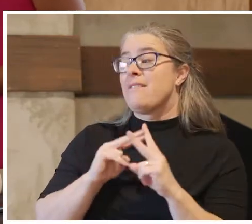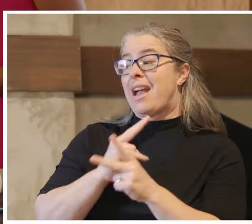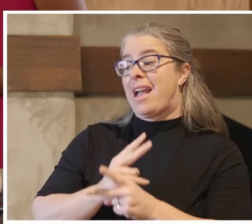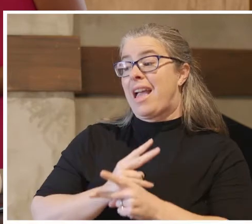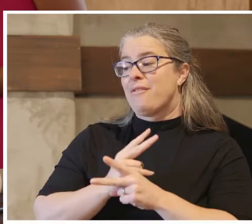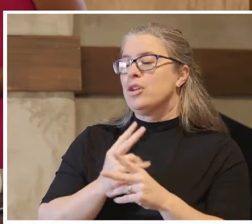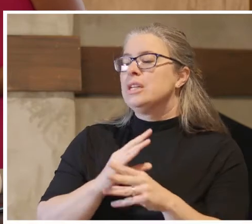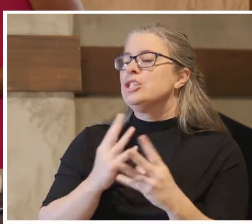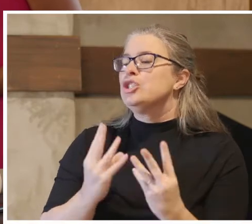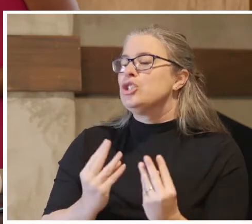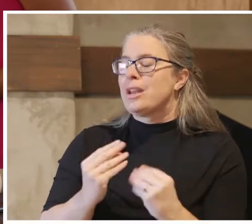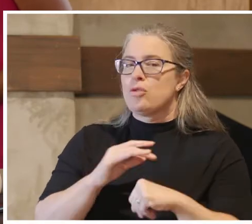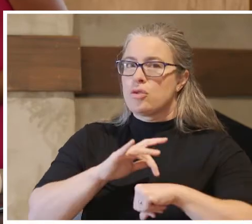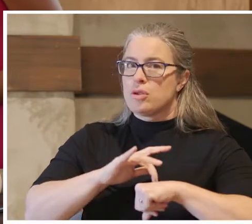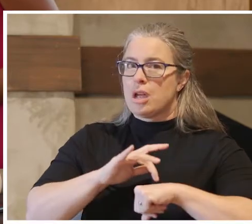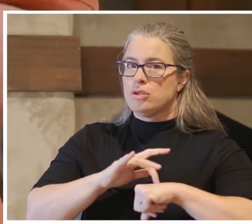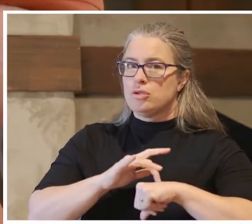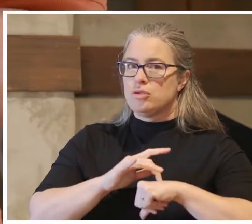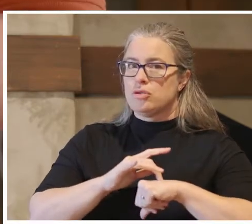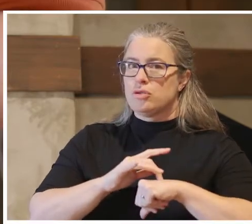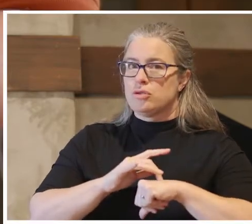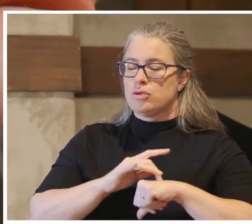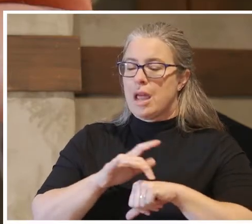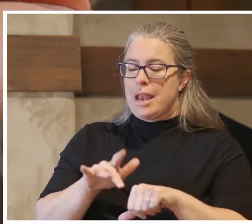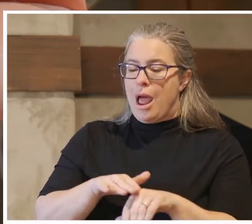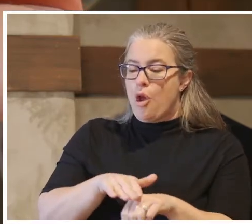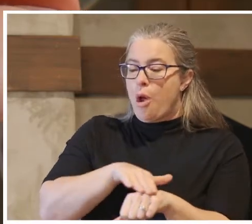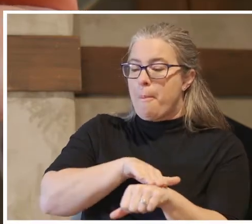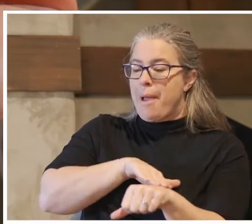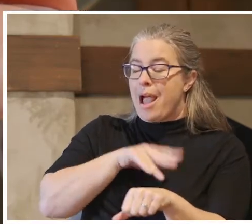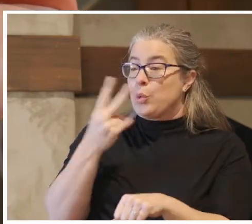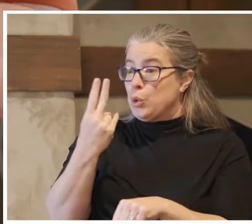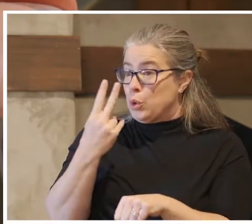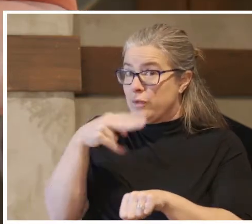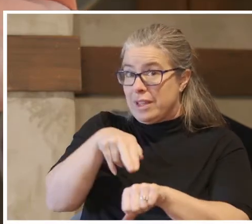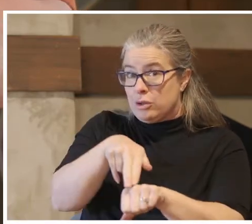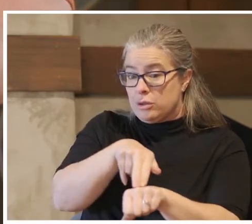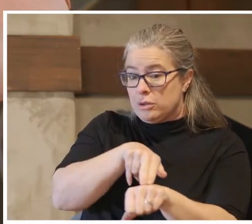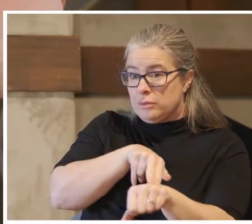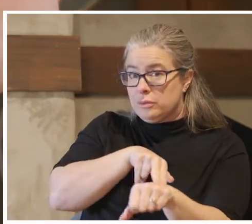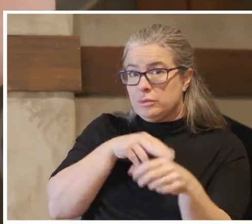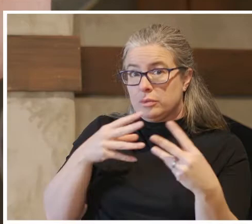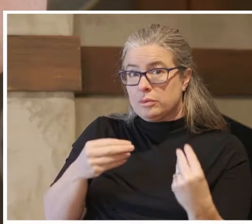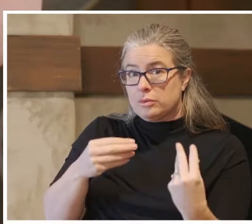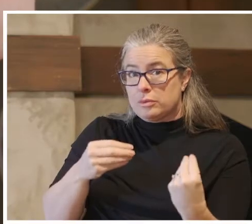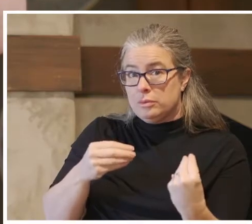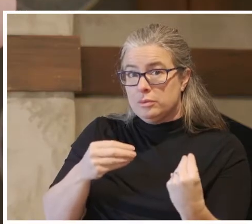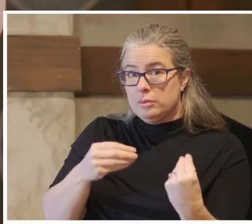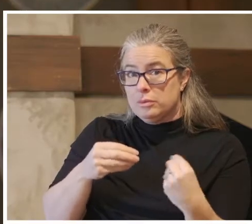careful and gentle, you would touch her down her back with just two fingers, very gently so that you don't hurt her.